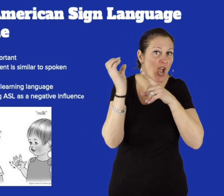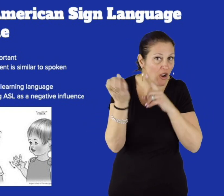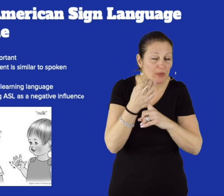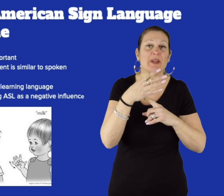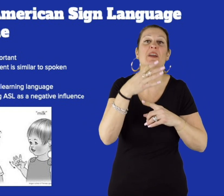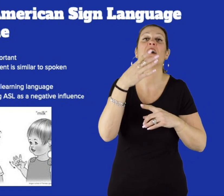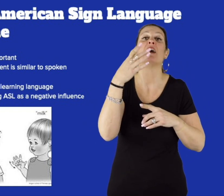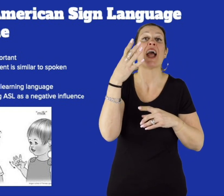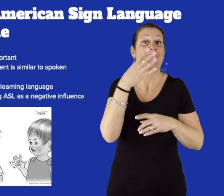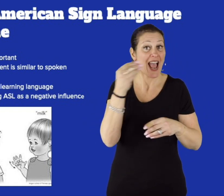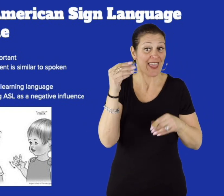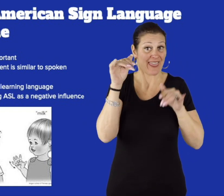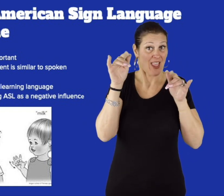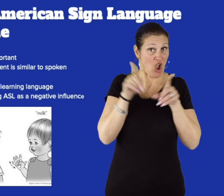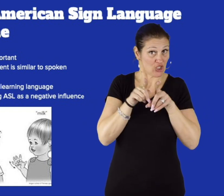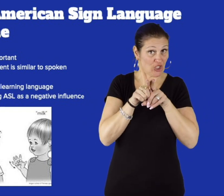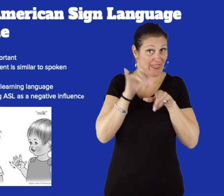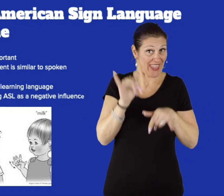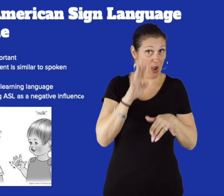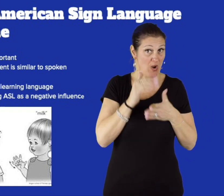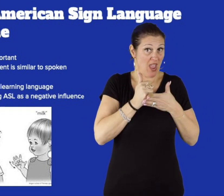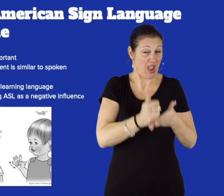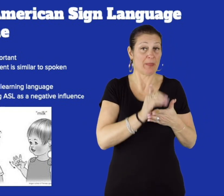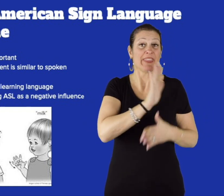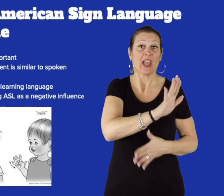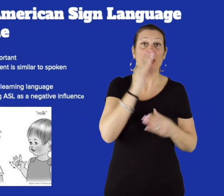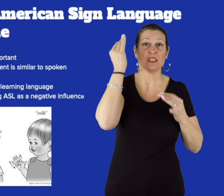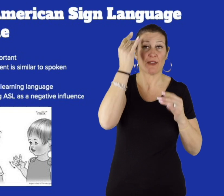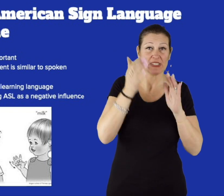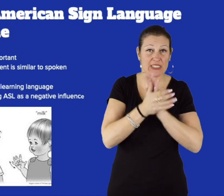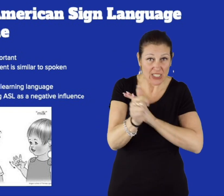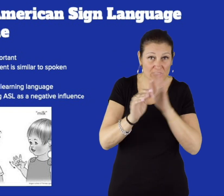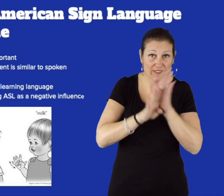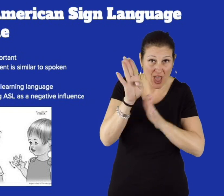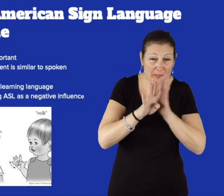ASL naturally into their home environment. This promotes language development, as well